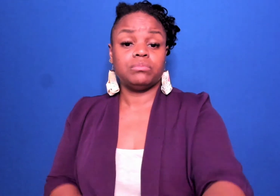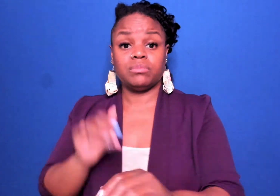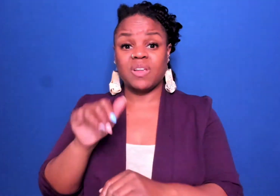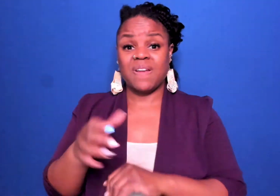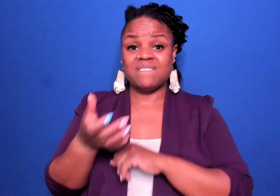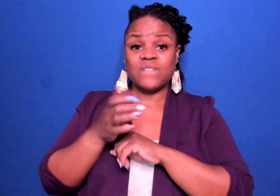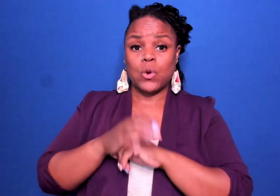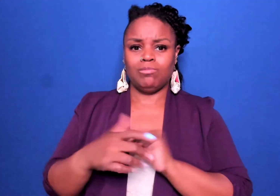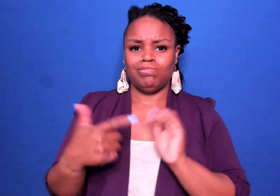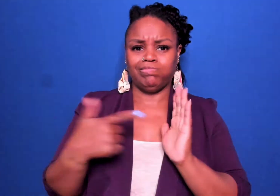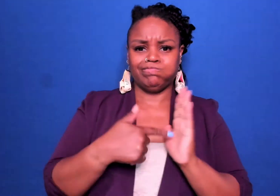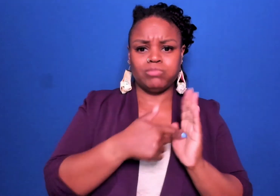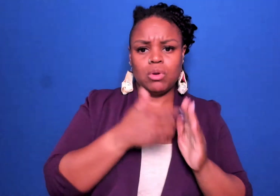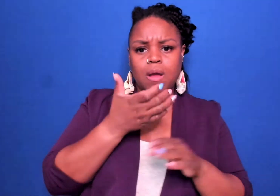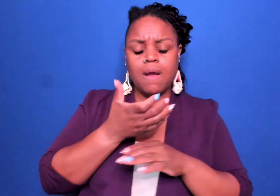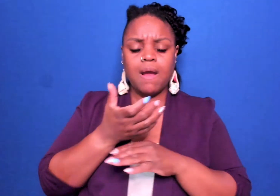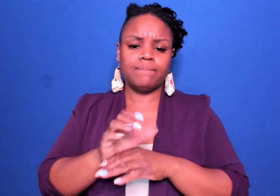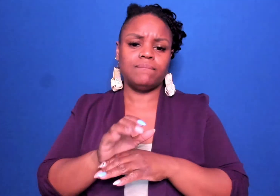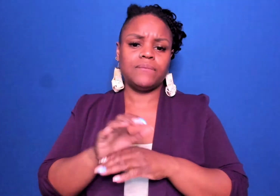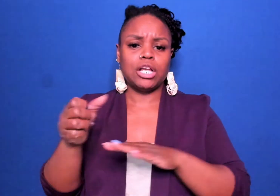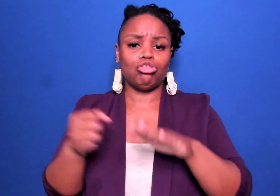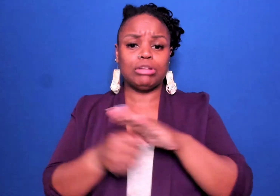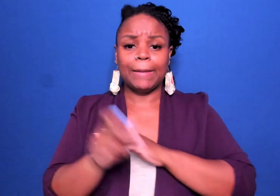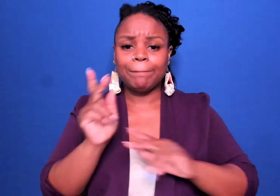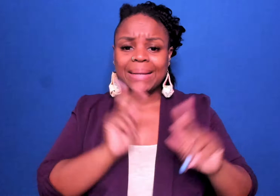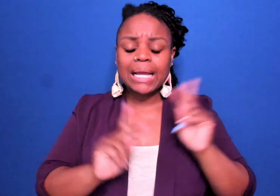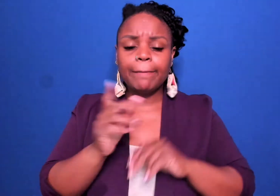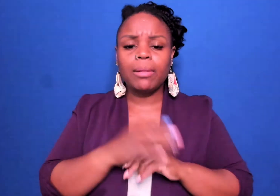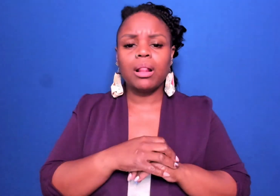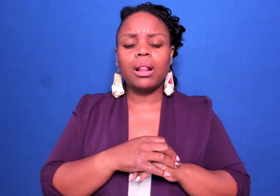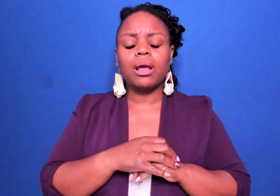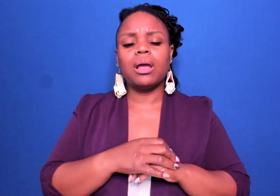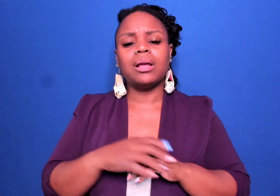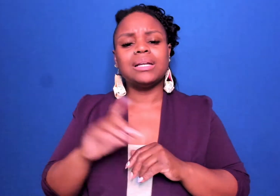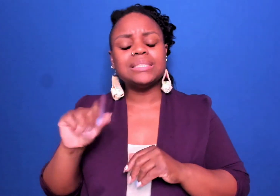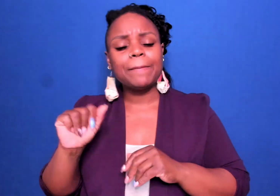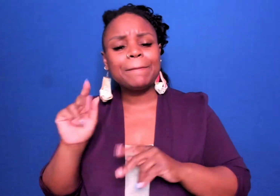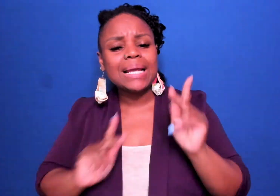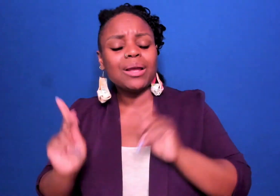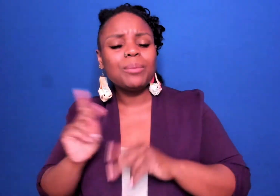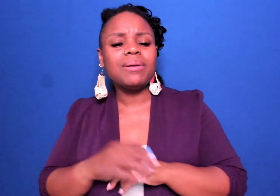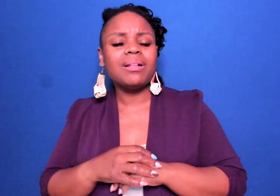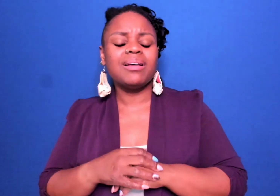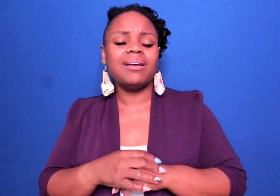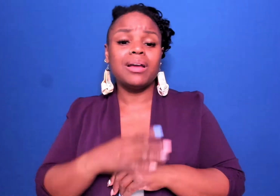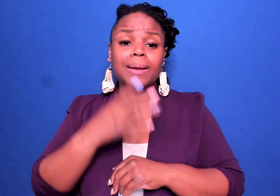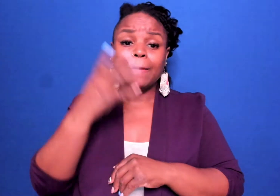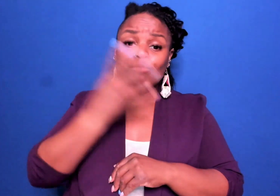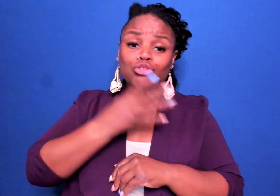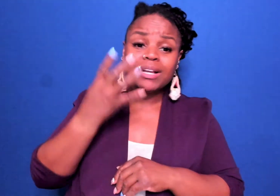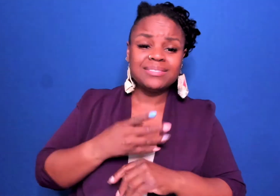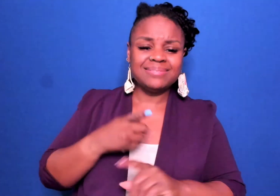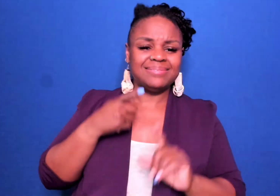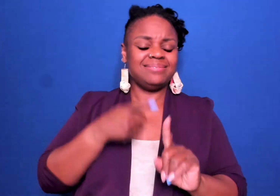The forced sterilization of incarcerated people, disabled people, and immigrants